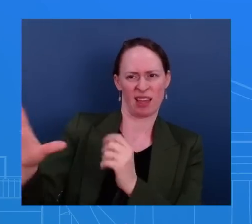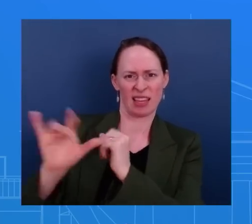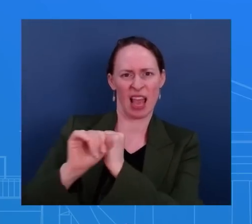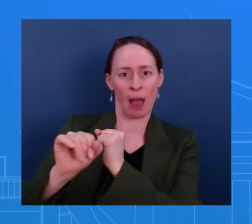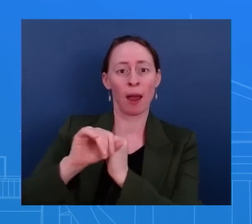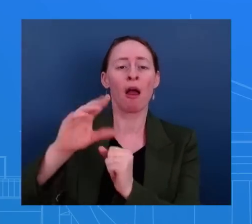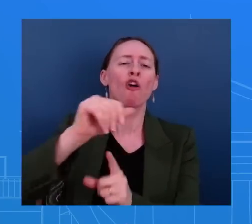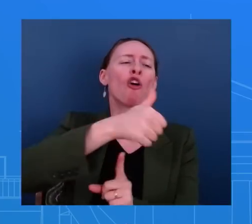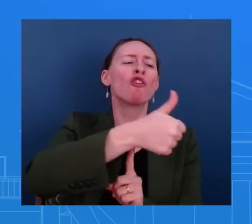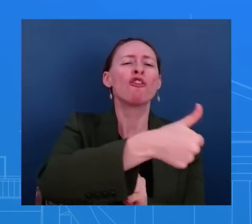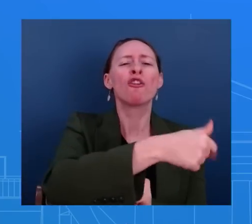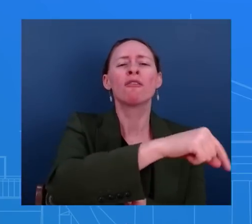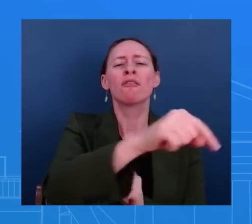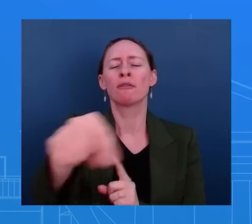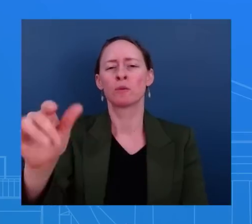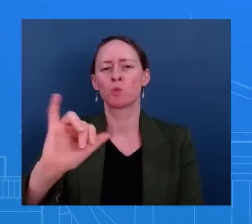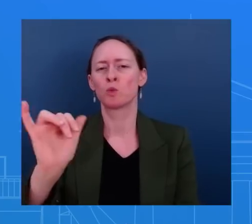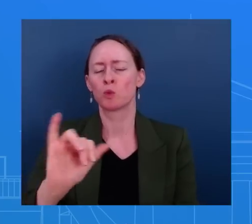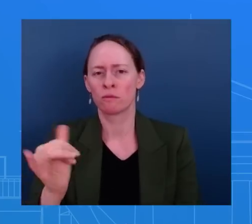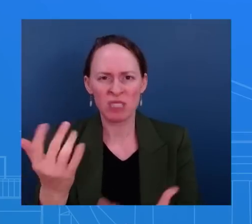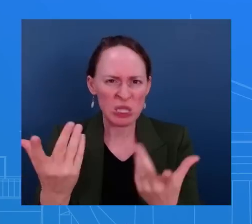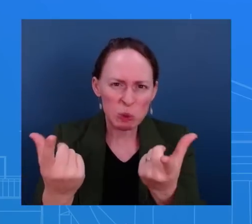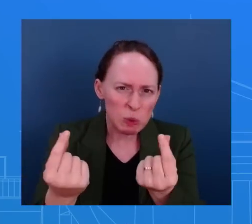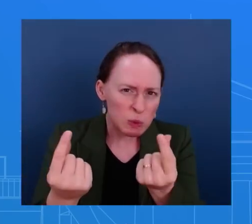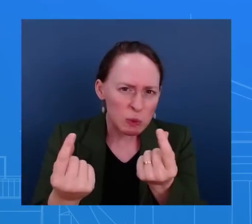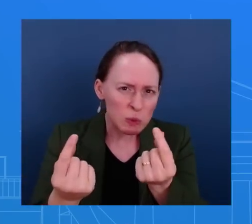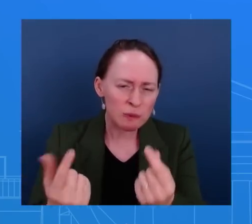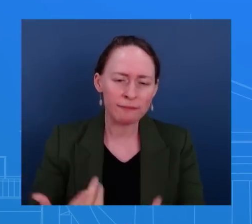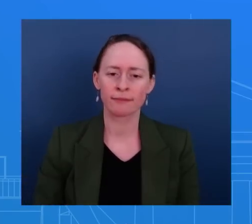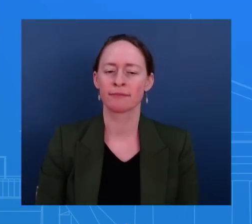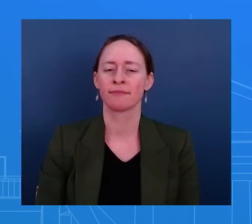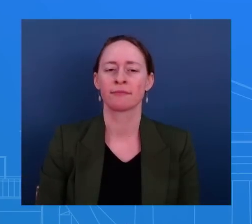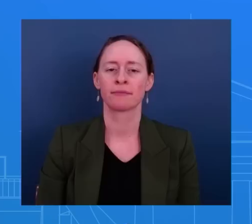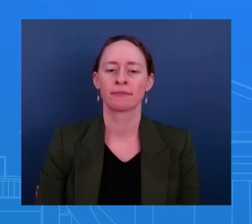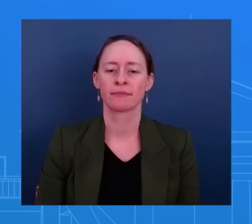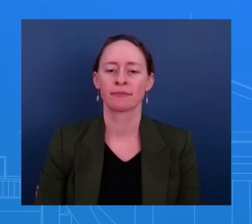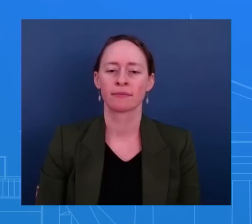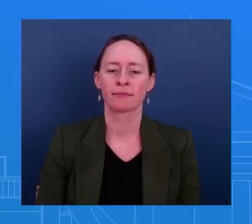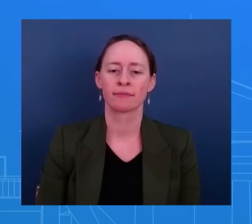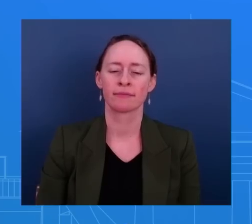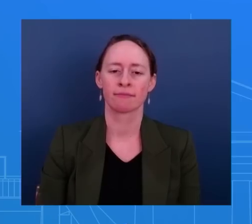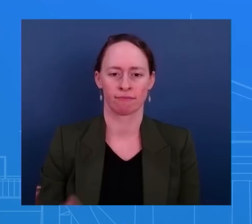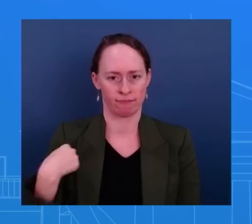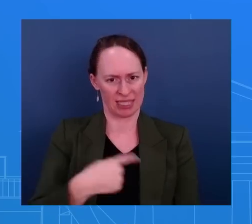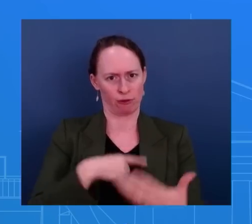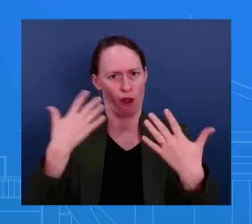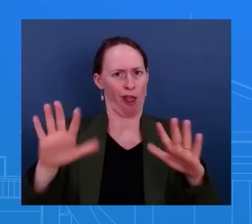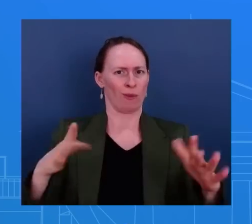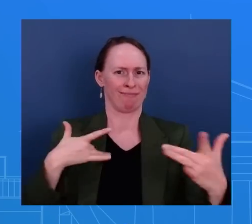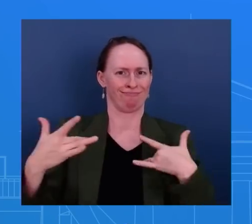about the responsibilities that social media platforms have when it comes to misinformation, disinformation.